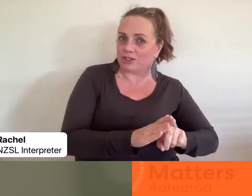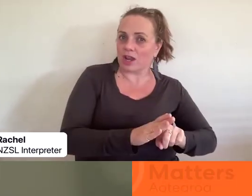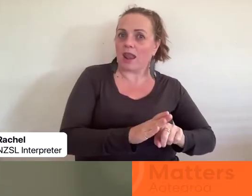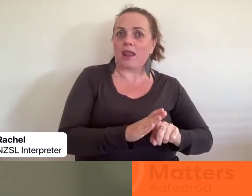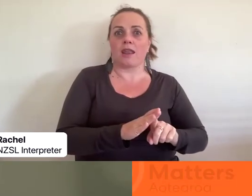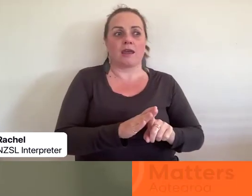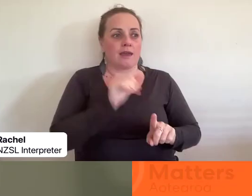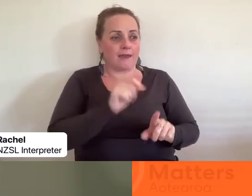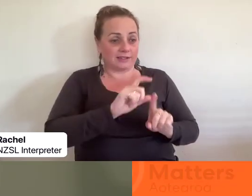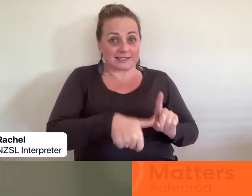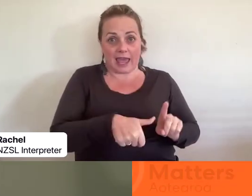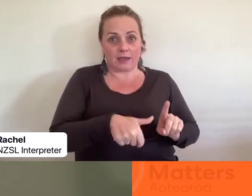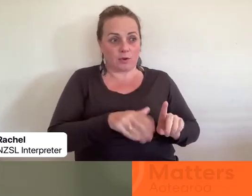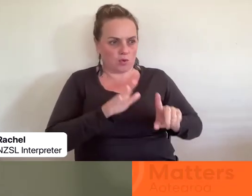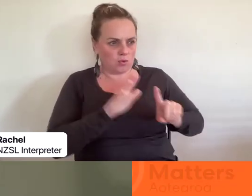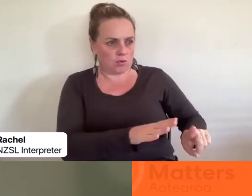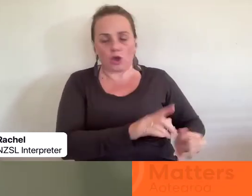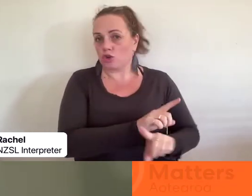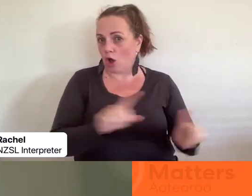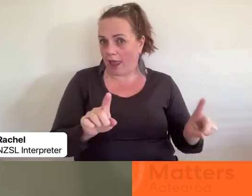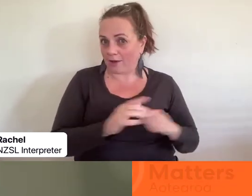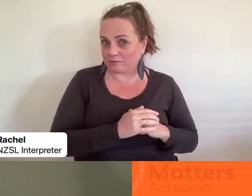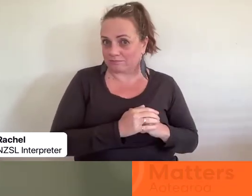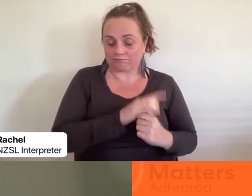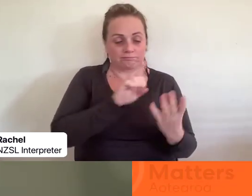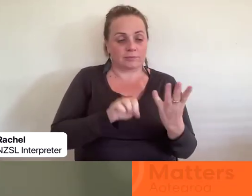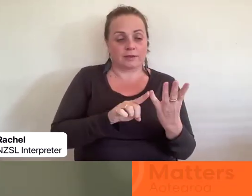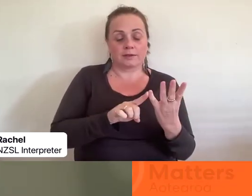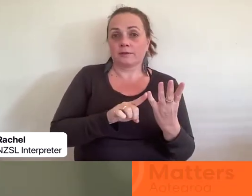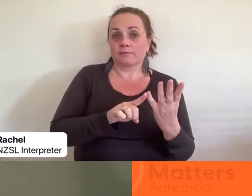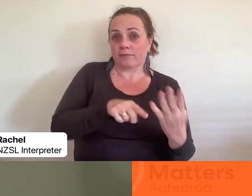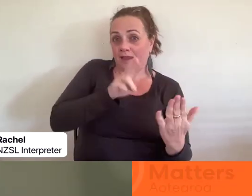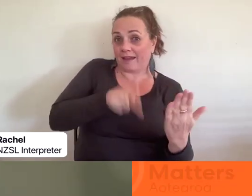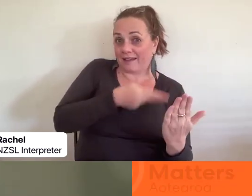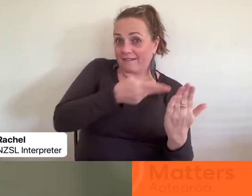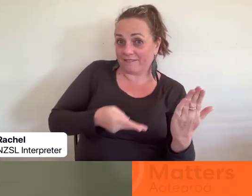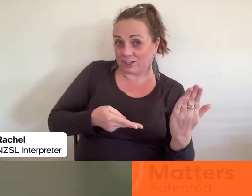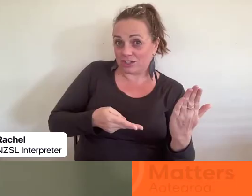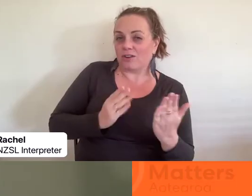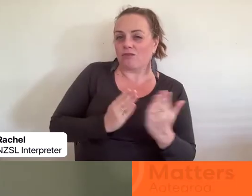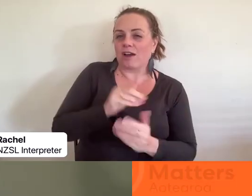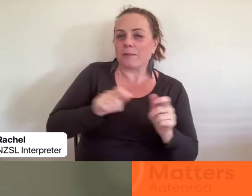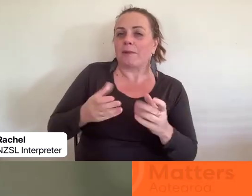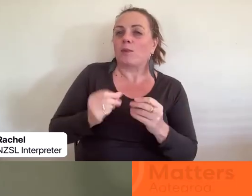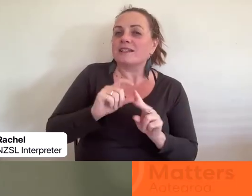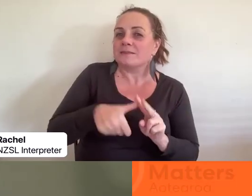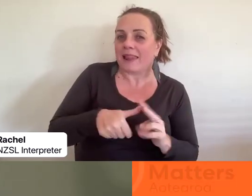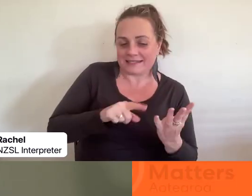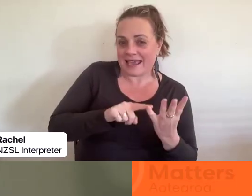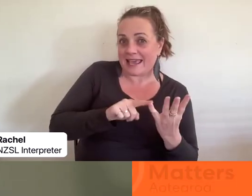of disability. The United Nations on the Rights of Persons With Disabilities, which New Zealand